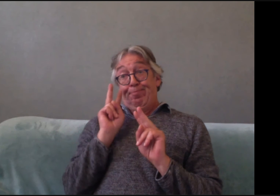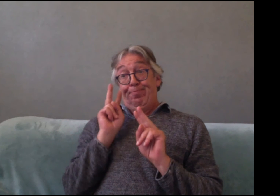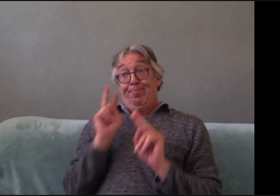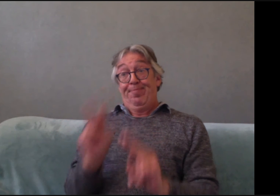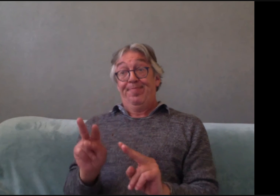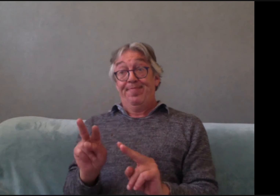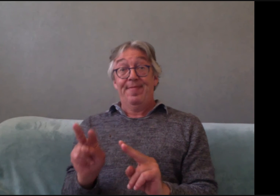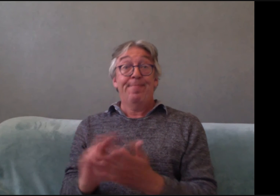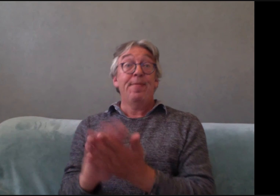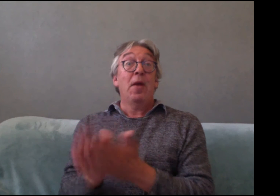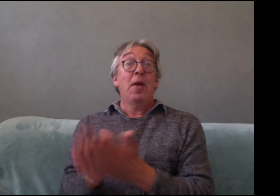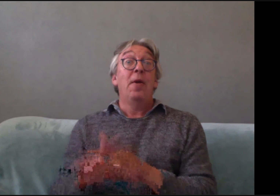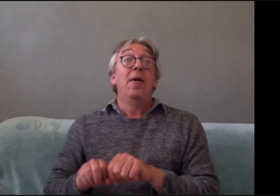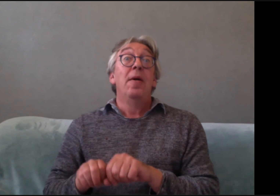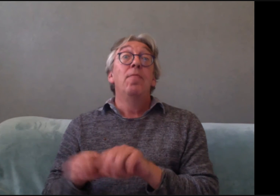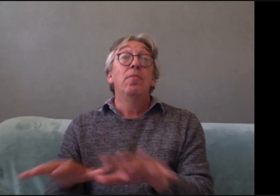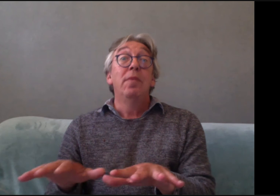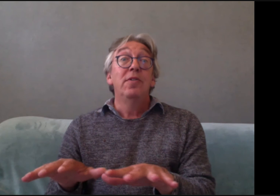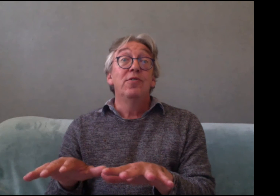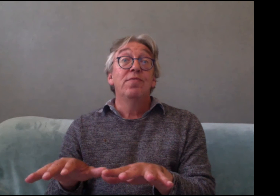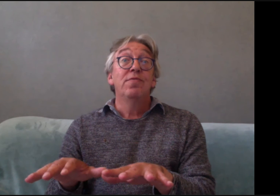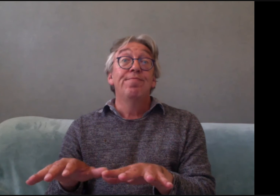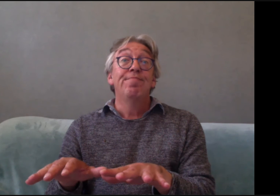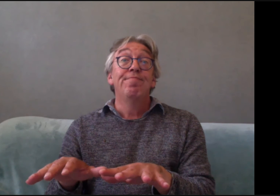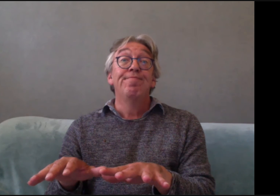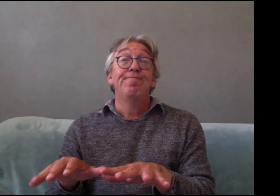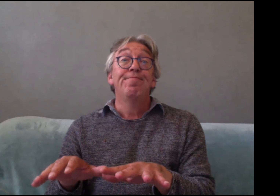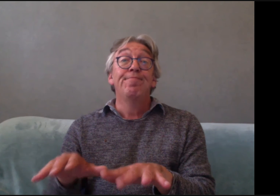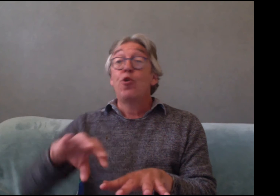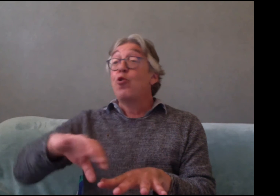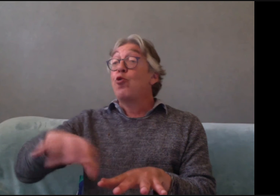at the level of the Member States records